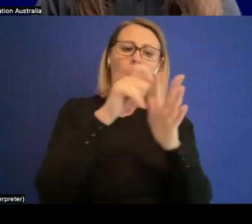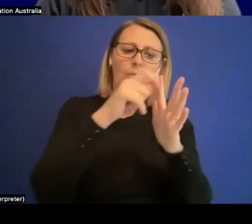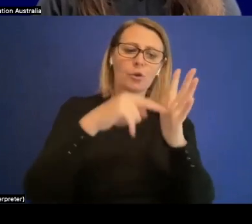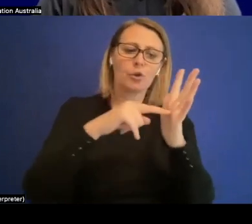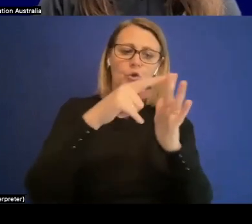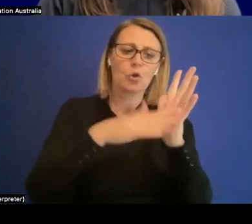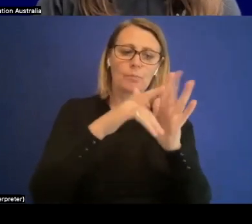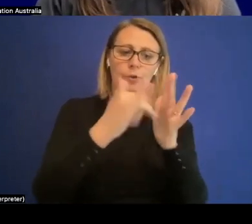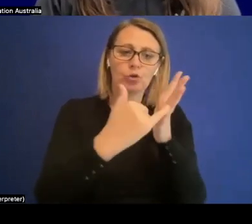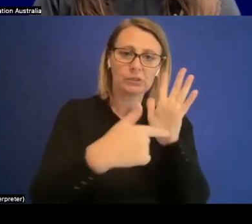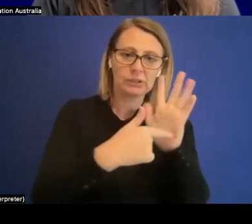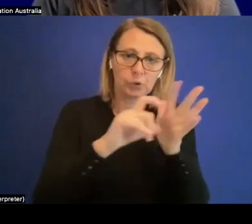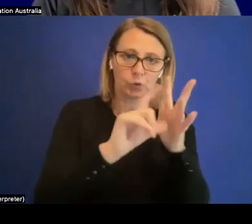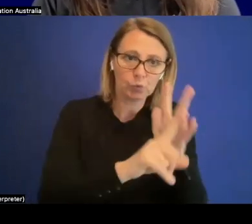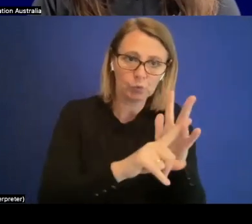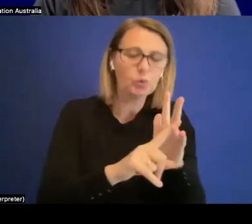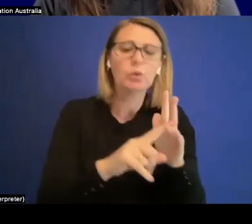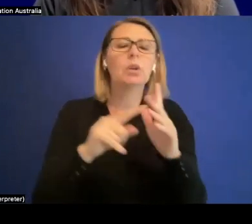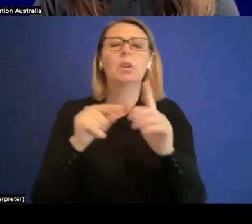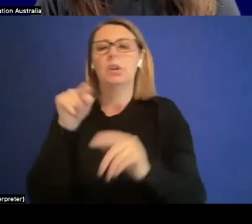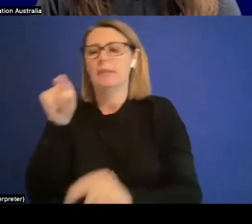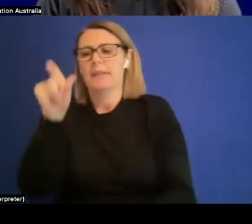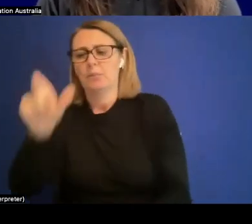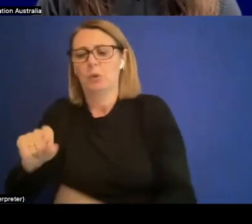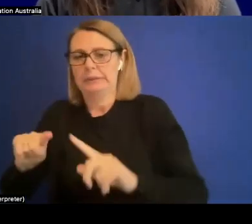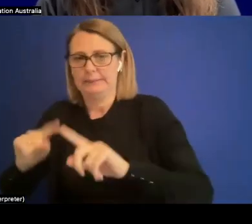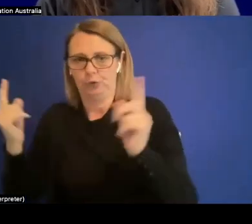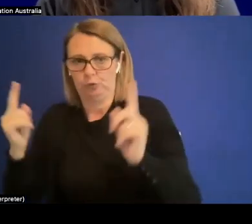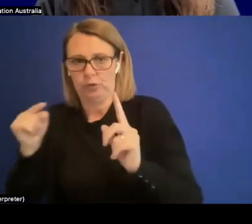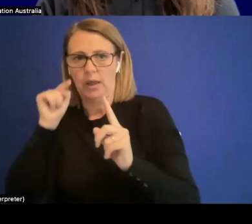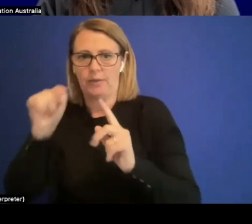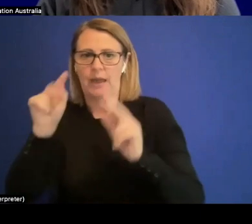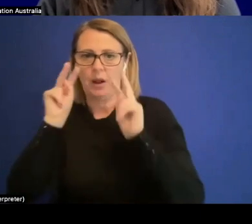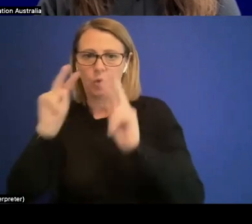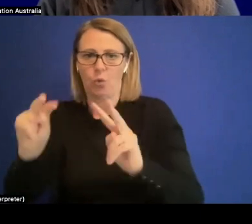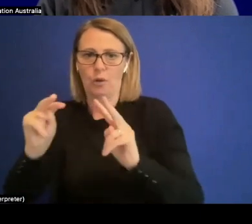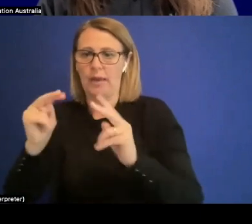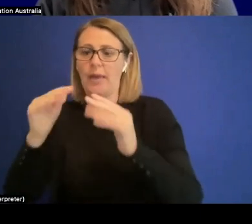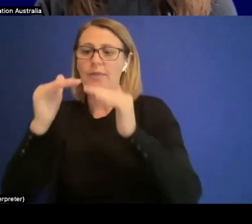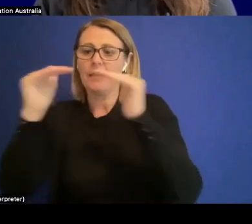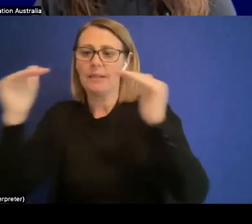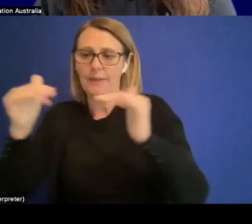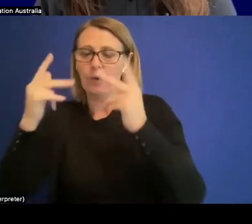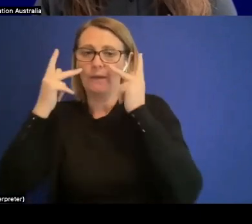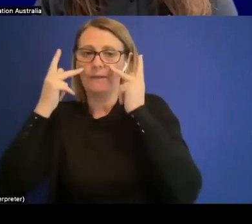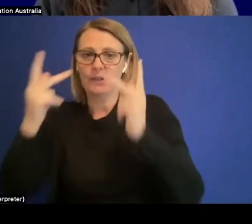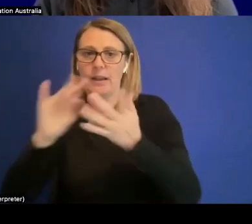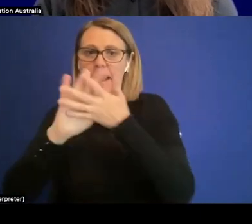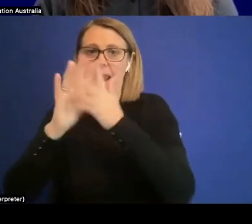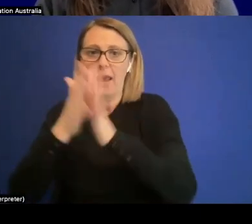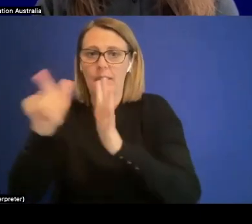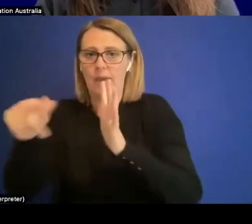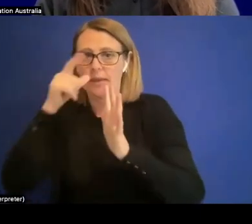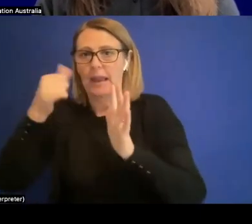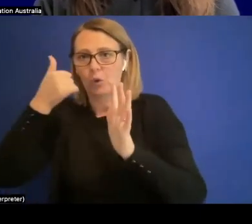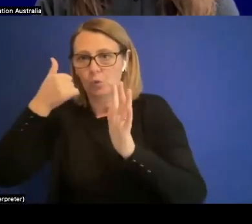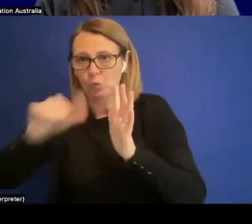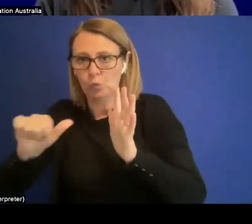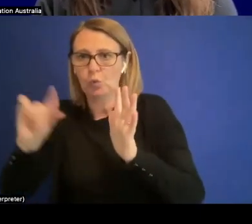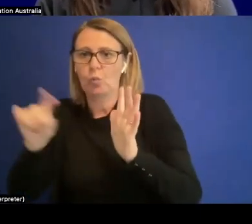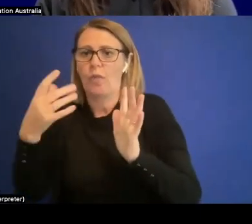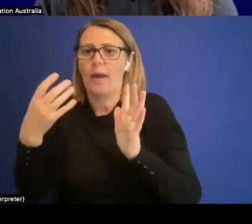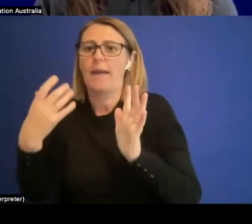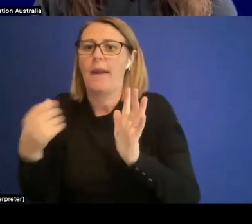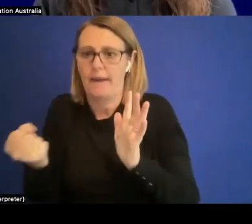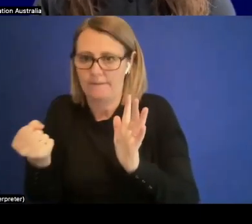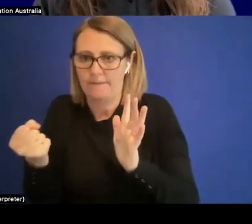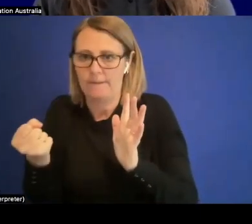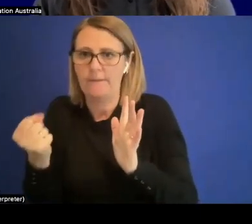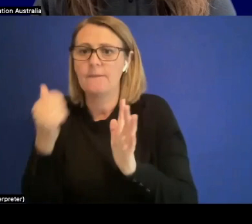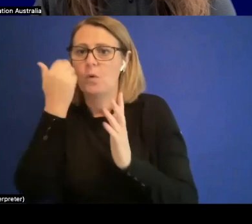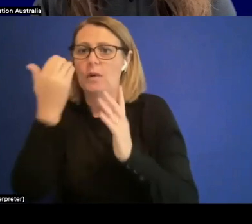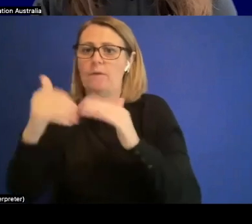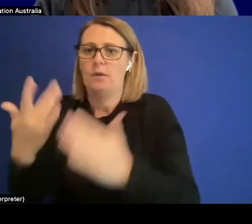look at the levels of vision and how that person uses that vision in day to day life,